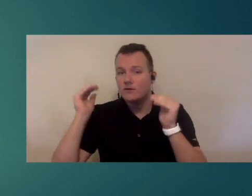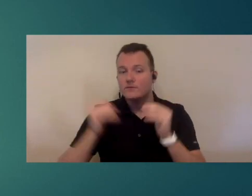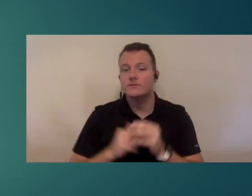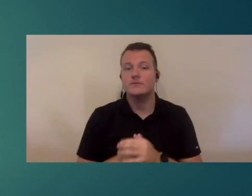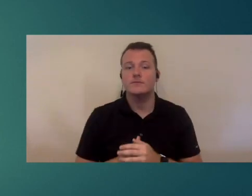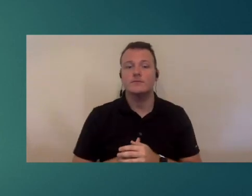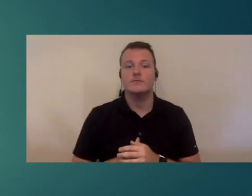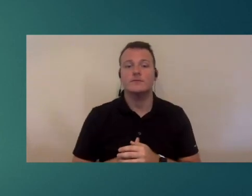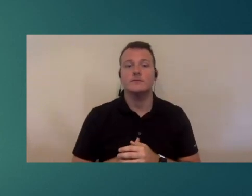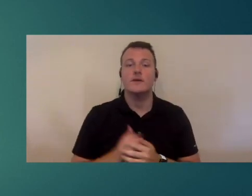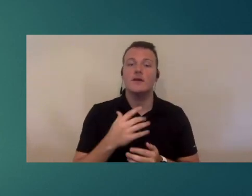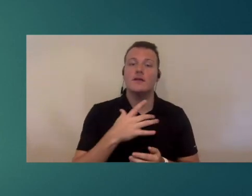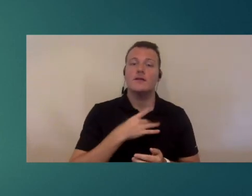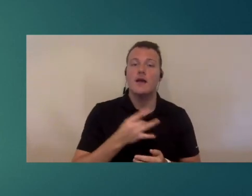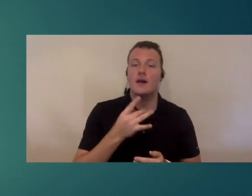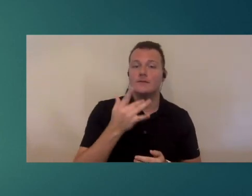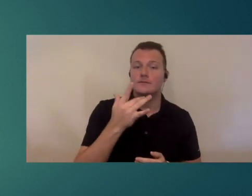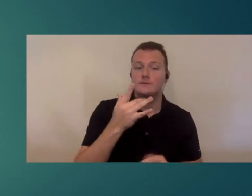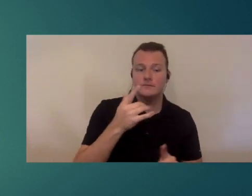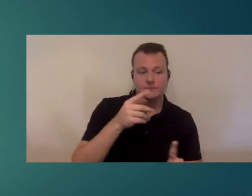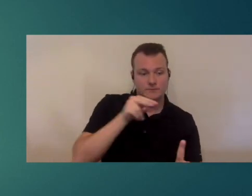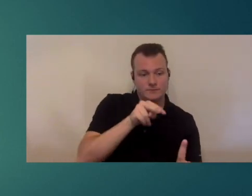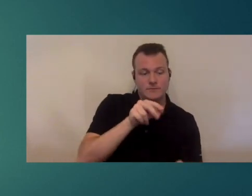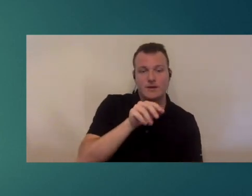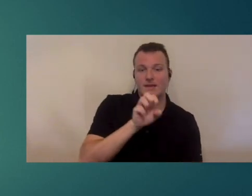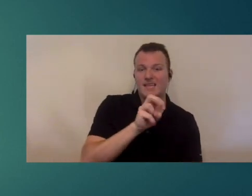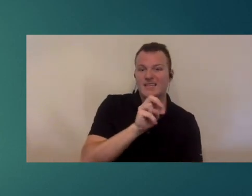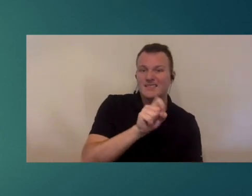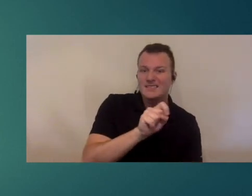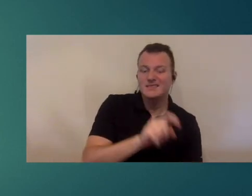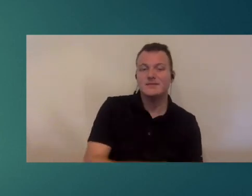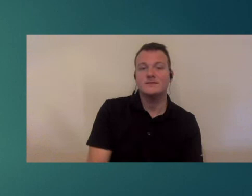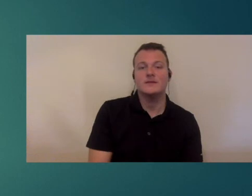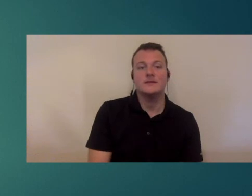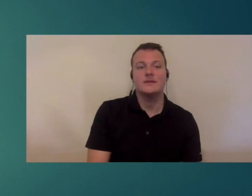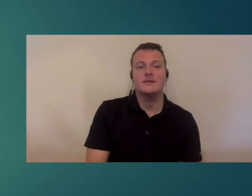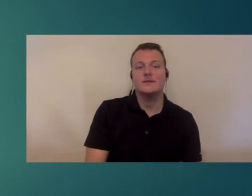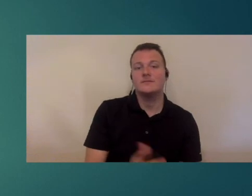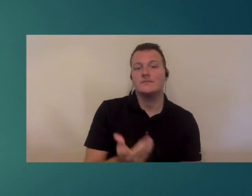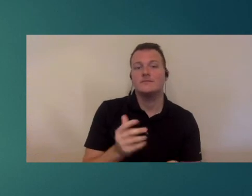like to see an ENT and a private practice. It may be a school system, and a